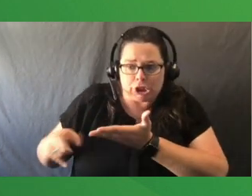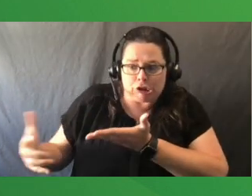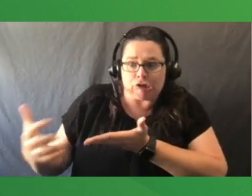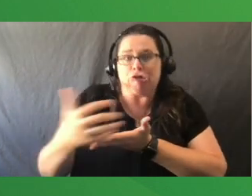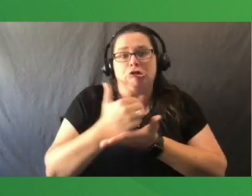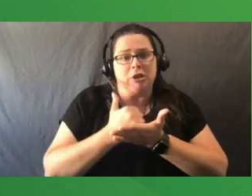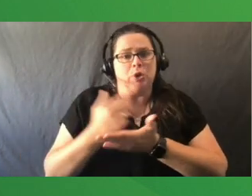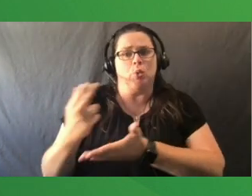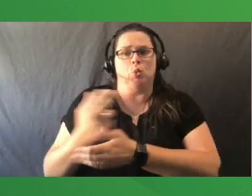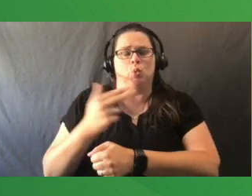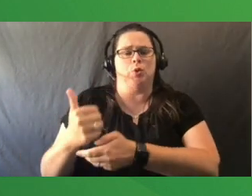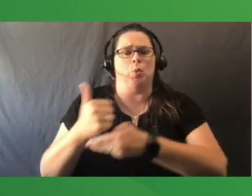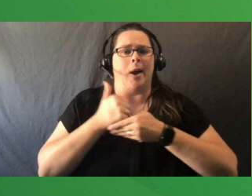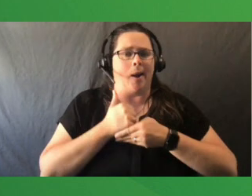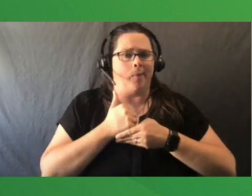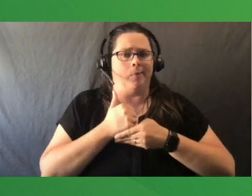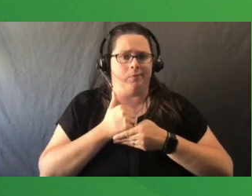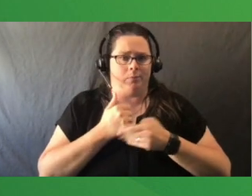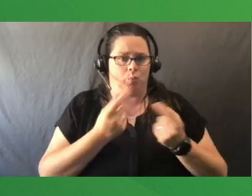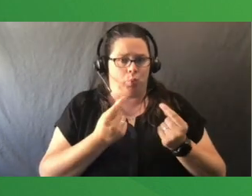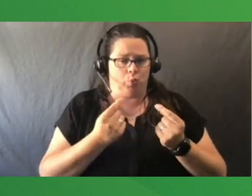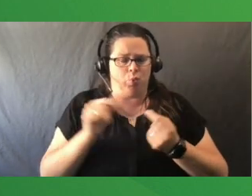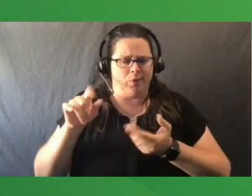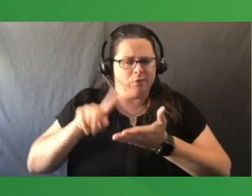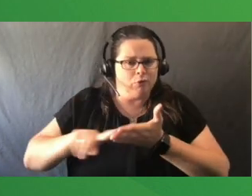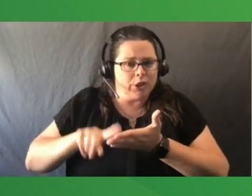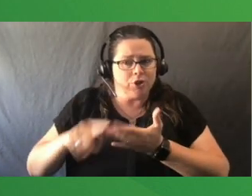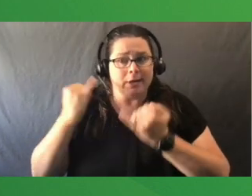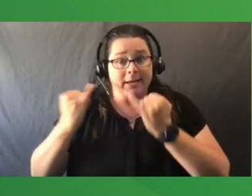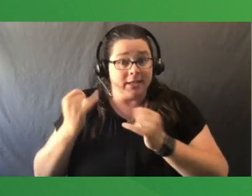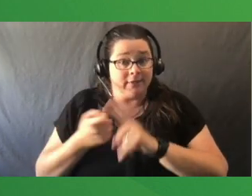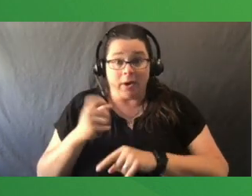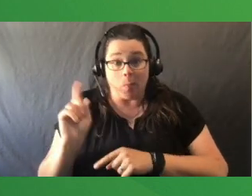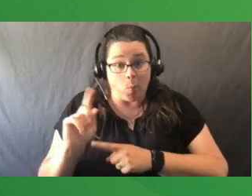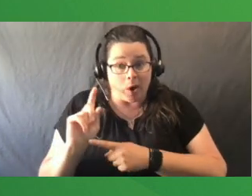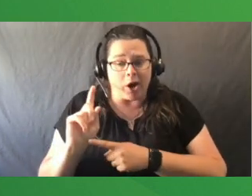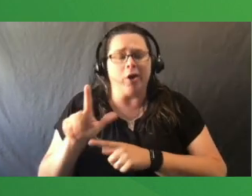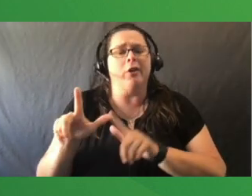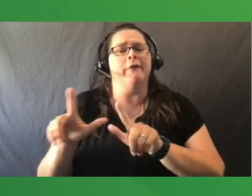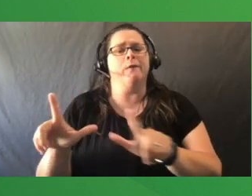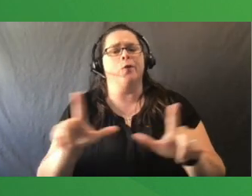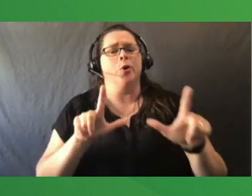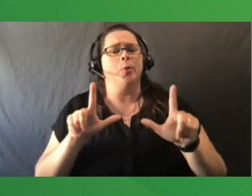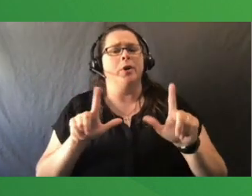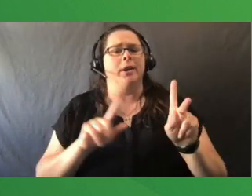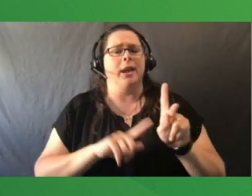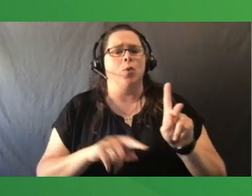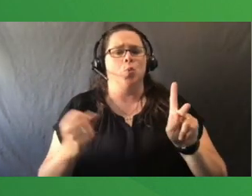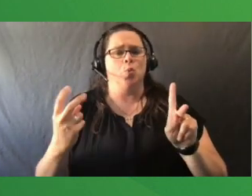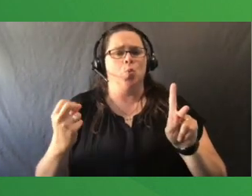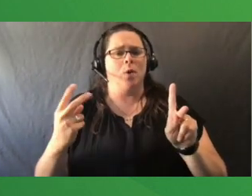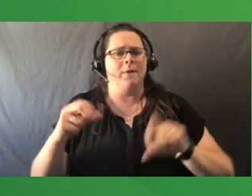And where we're getting those ideas mainly is from this framework for K-12 science education.